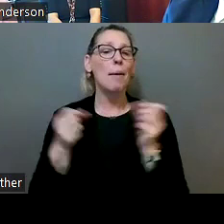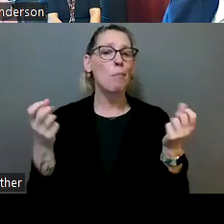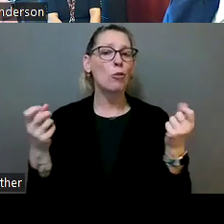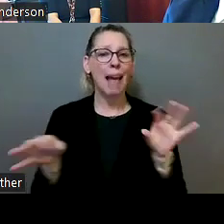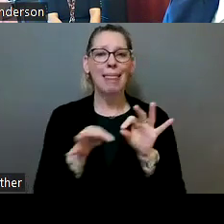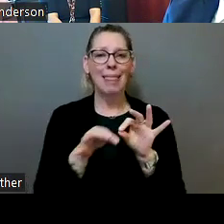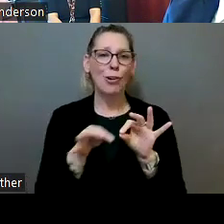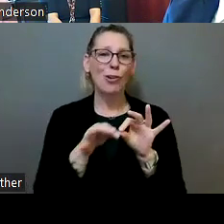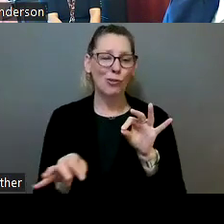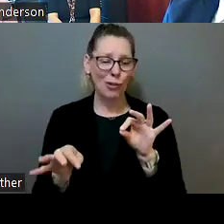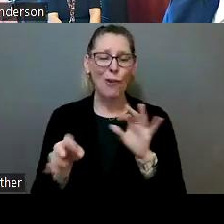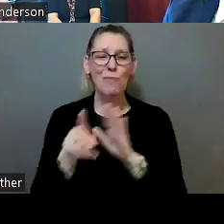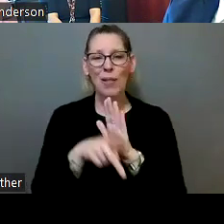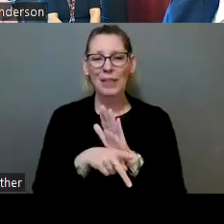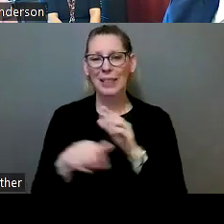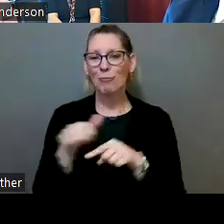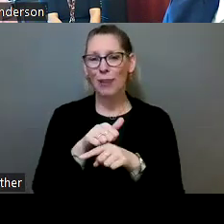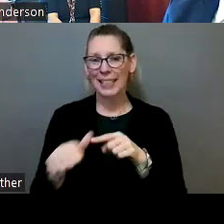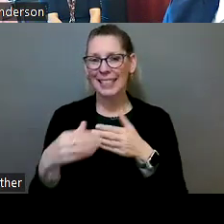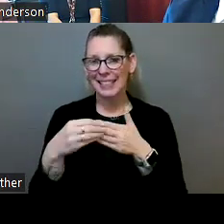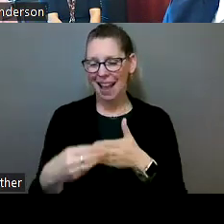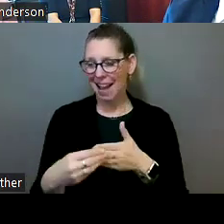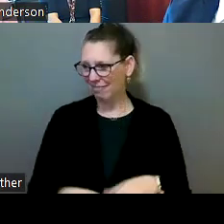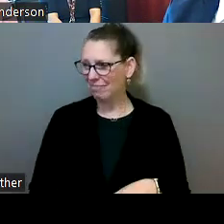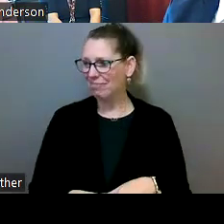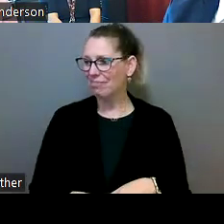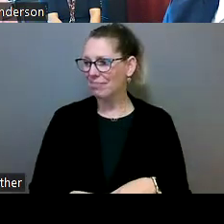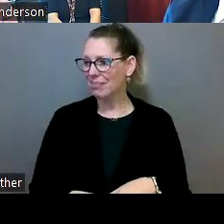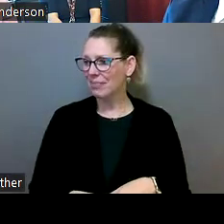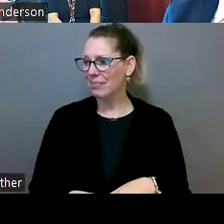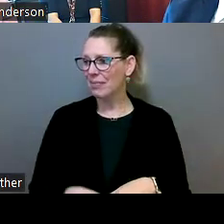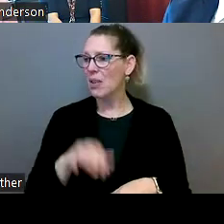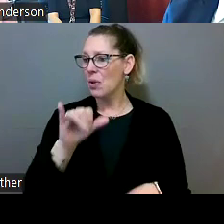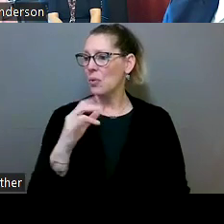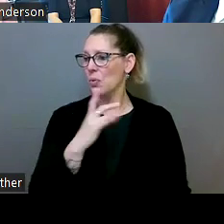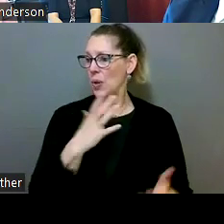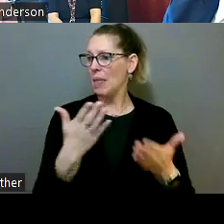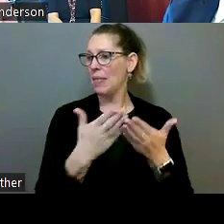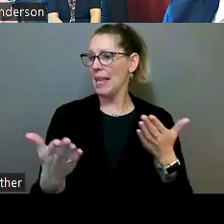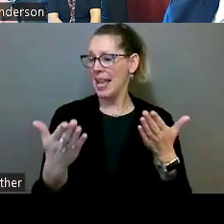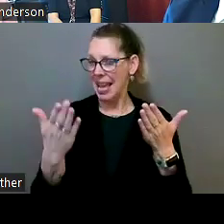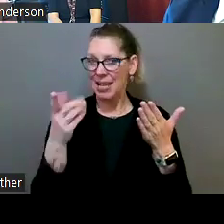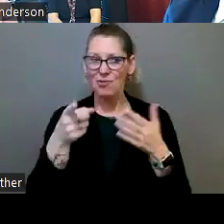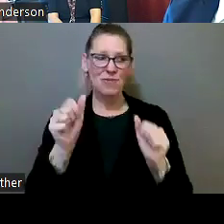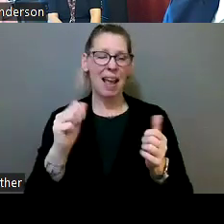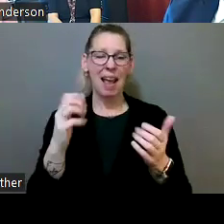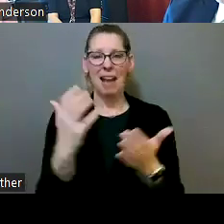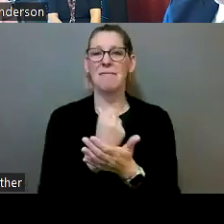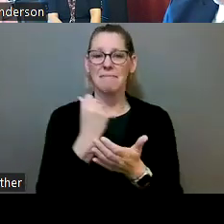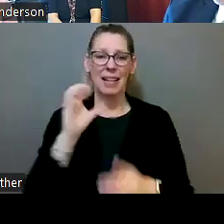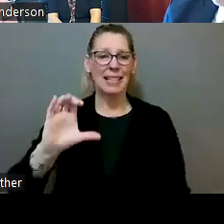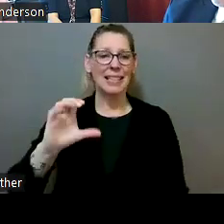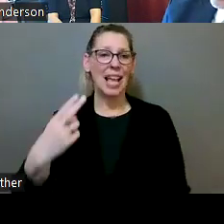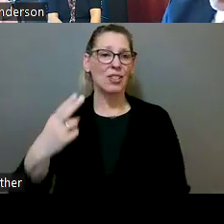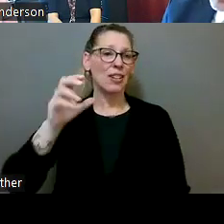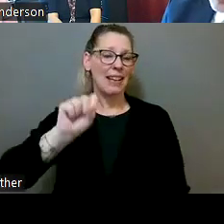and practices guide so those are cool things to tap into. CHSS the center for high school